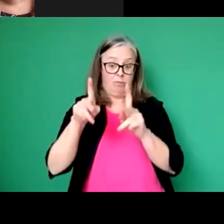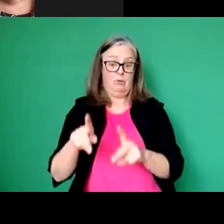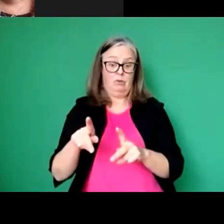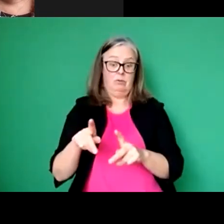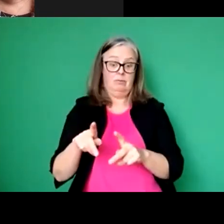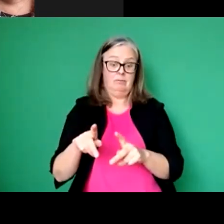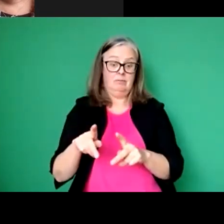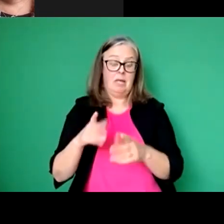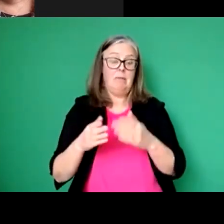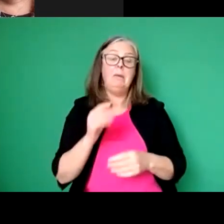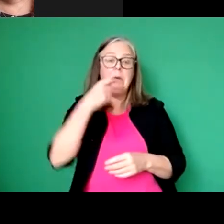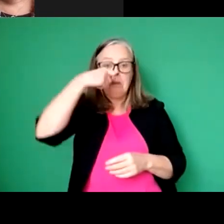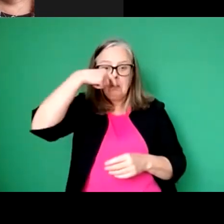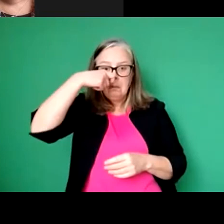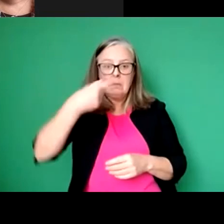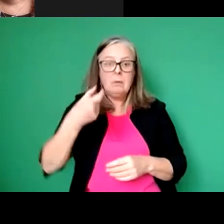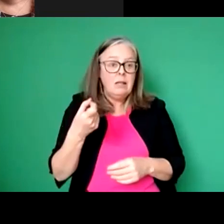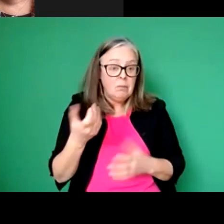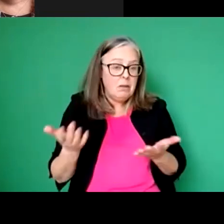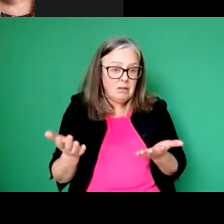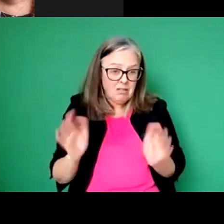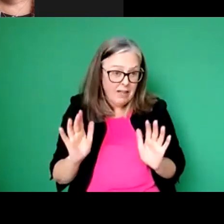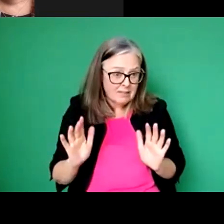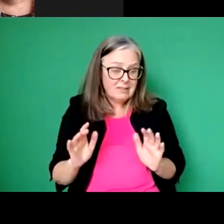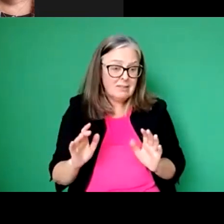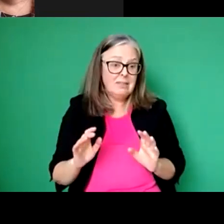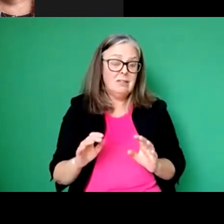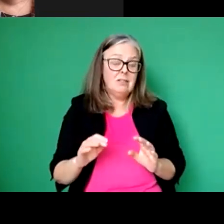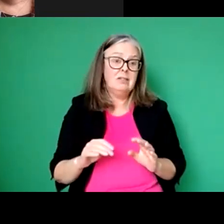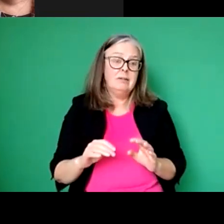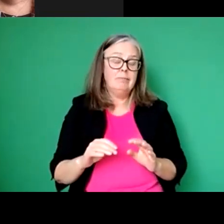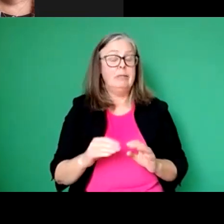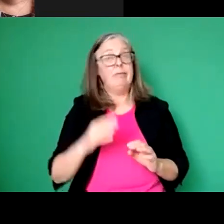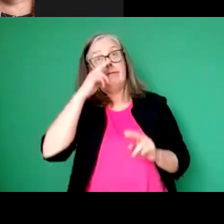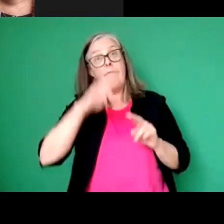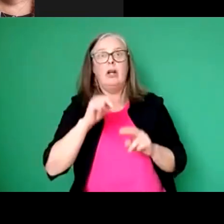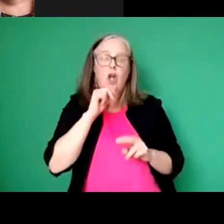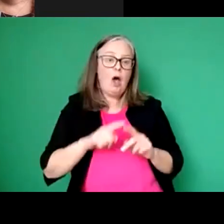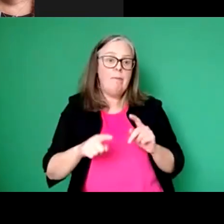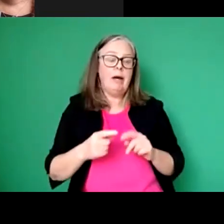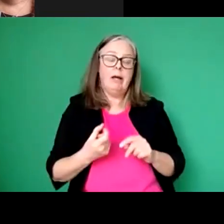couple of sniffles and maybe it's uh not great to have that antihistamine every once in a while